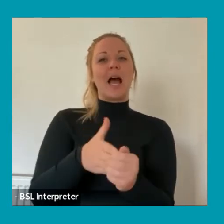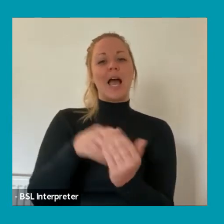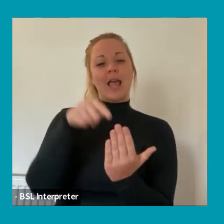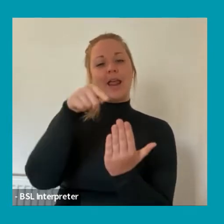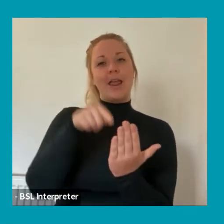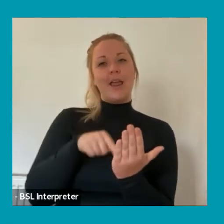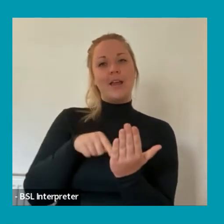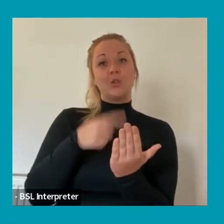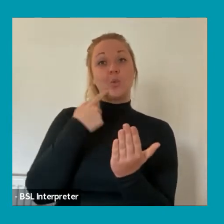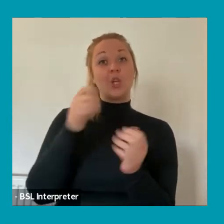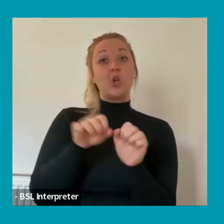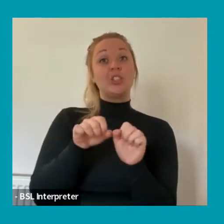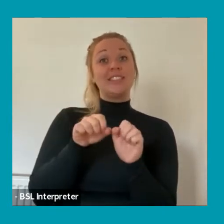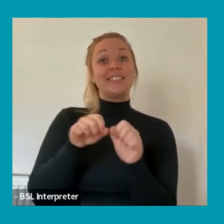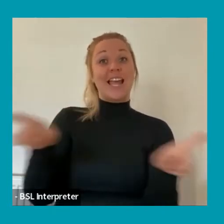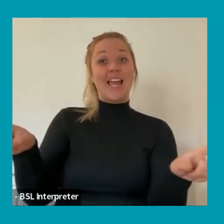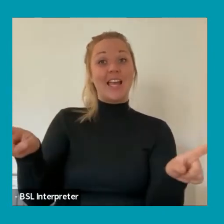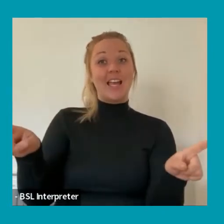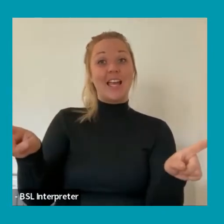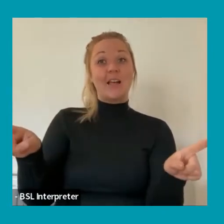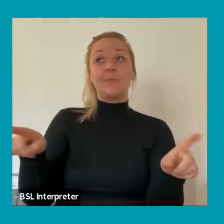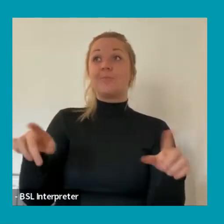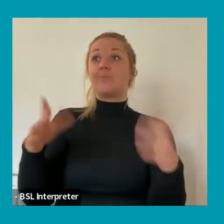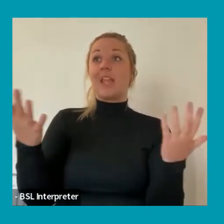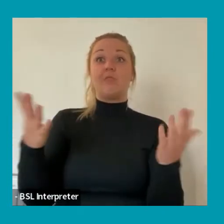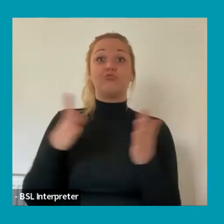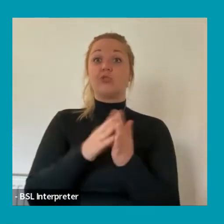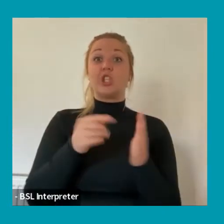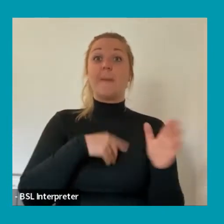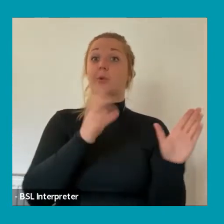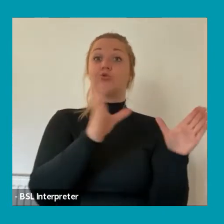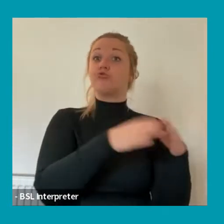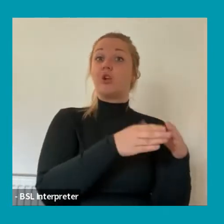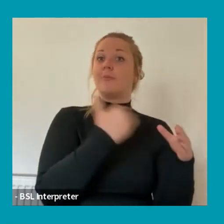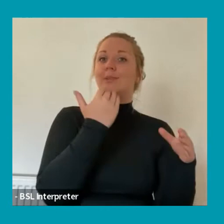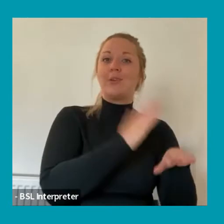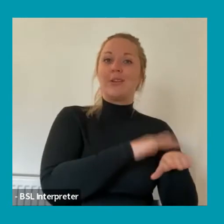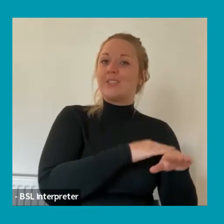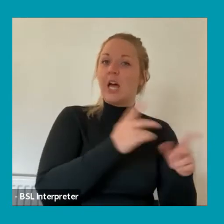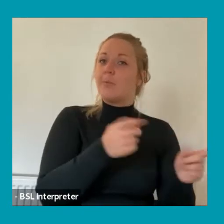So F we weren't able to get a group together there. Was something we could share with everybody.